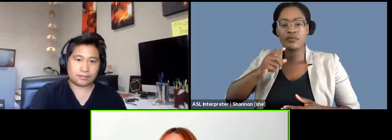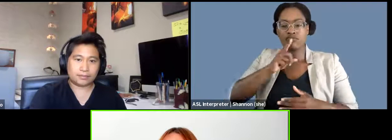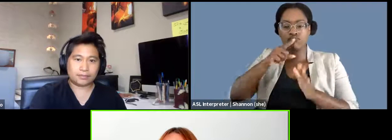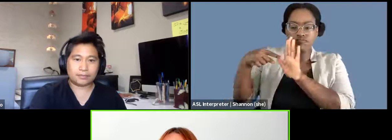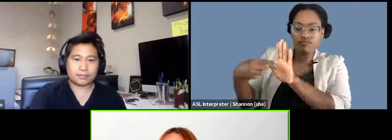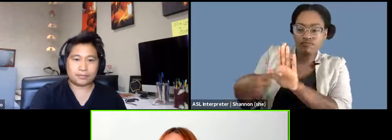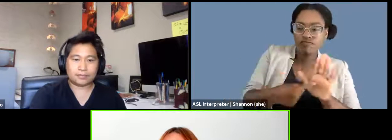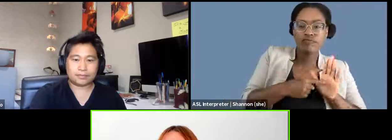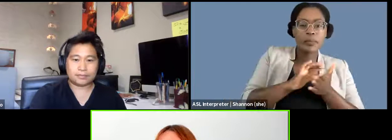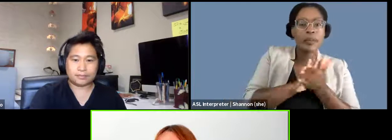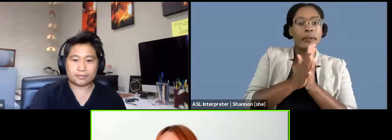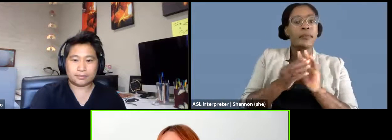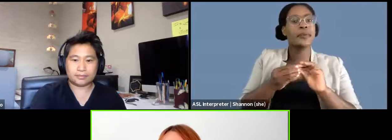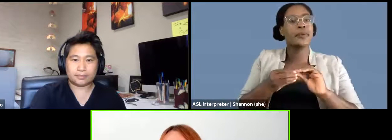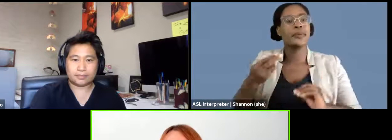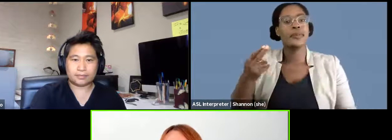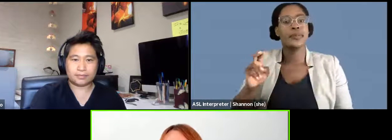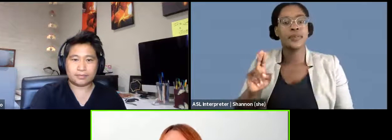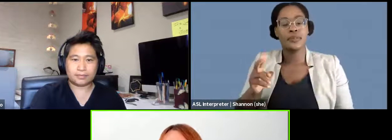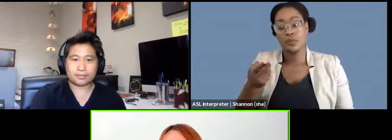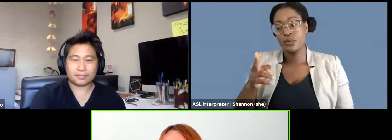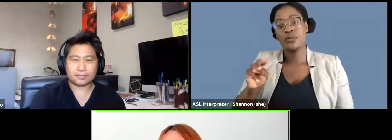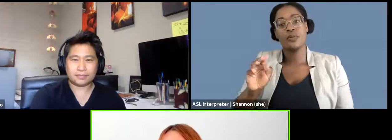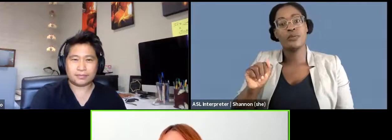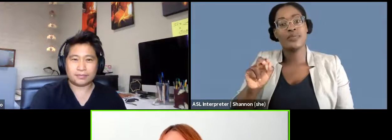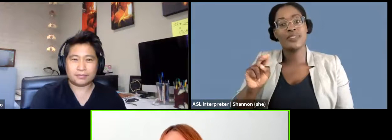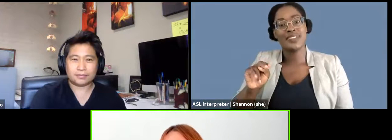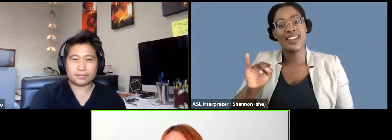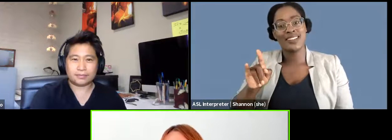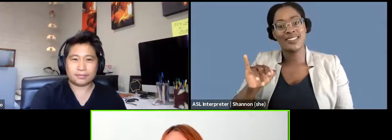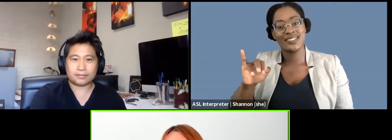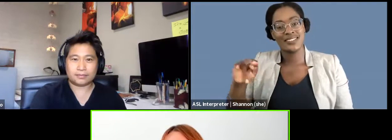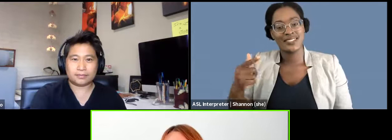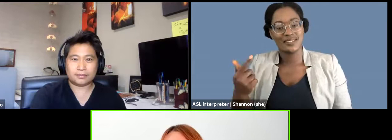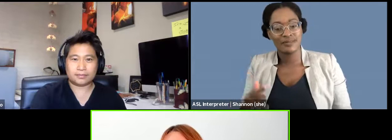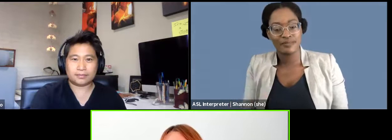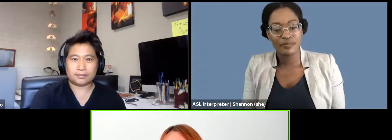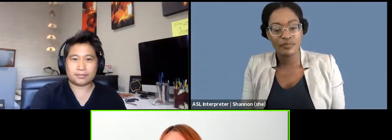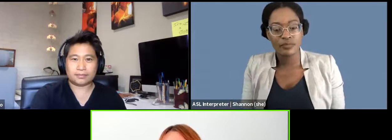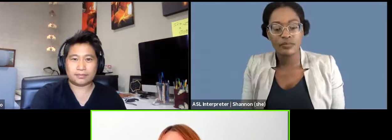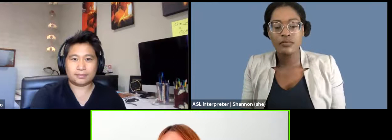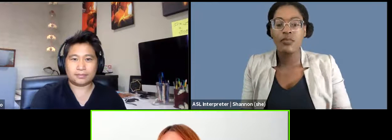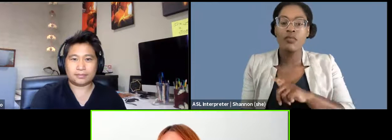hand raised if you want to put your question in the Q&A if you have a question, please, do.